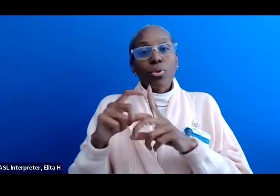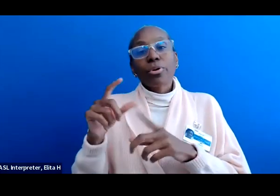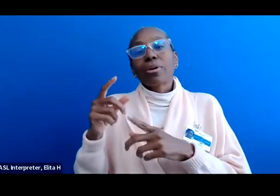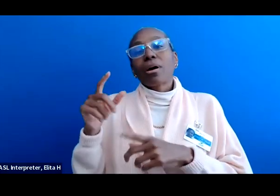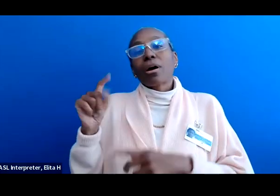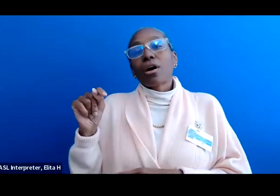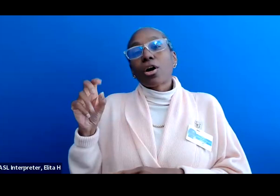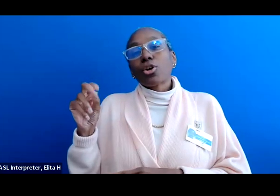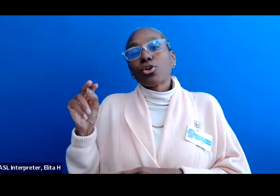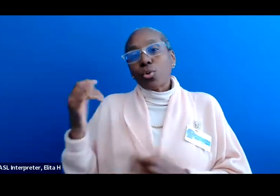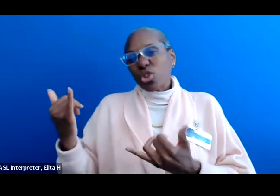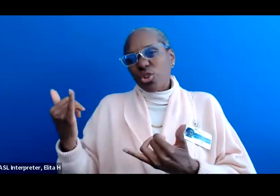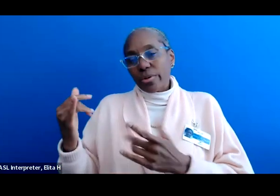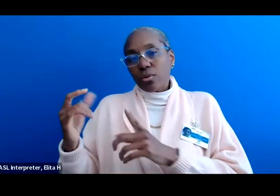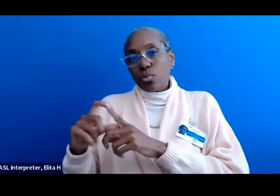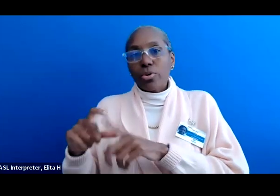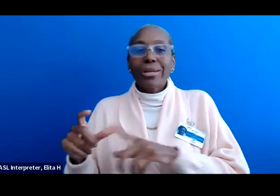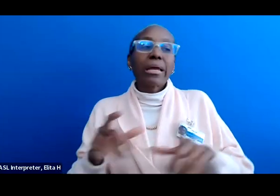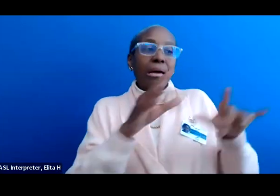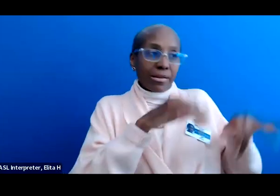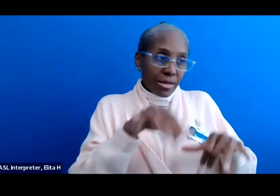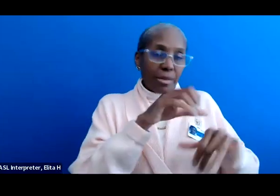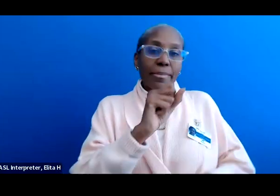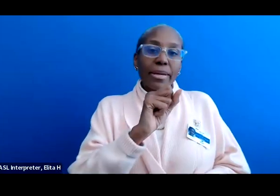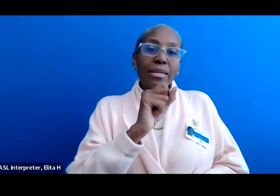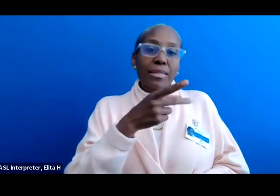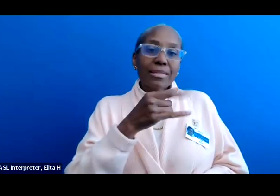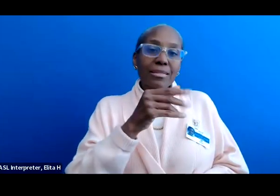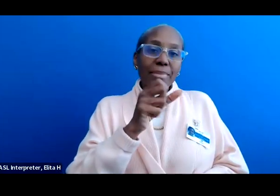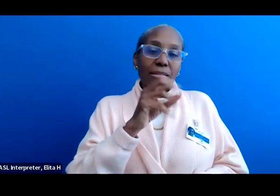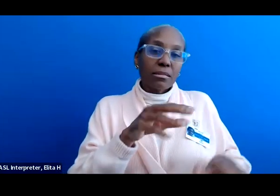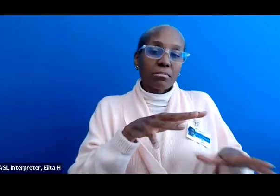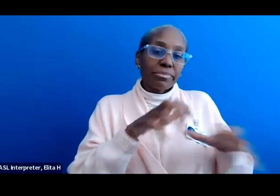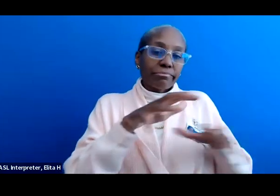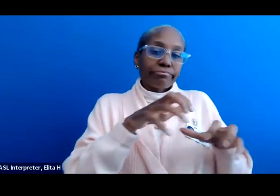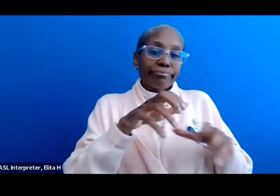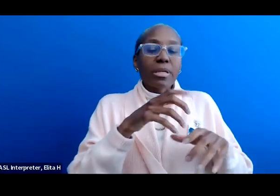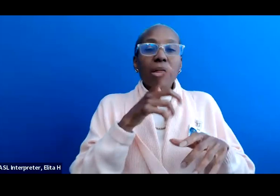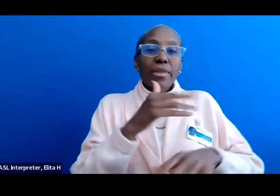The more common word is to call it spasms or spasticity. It's a tightening of the muscles, either one.